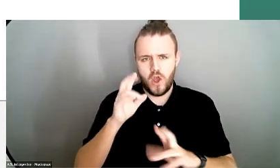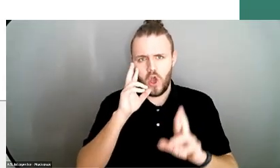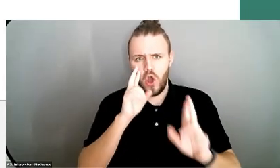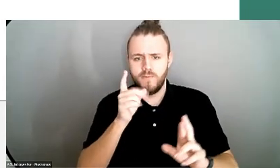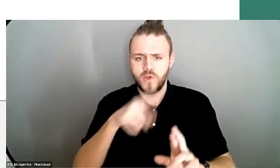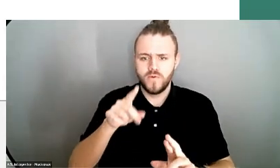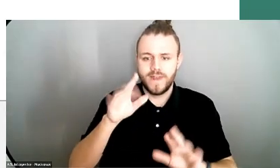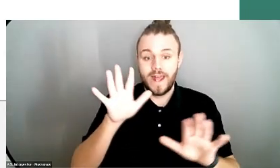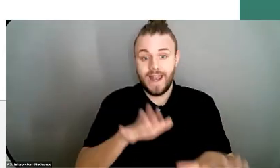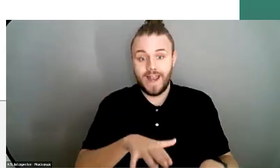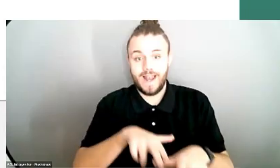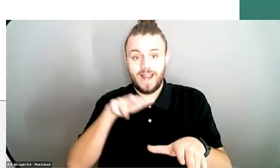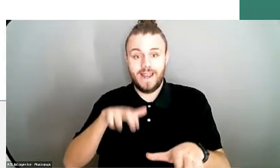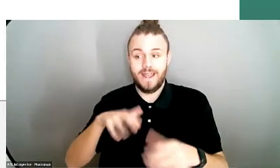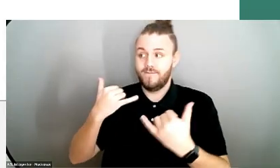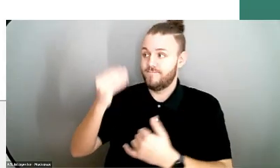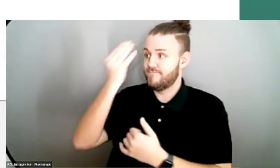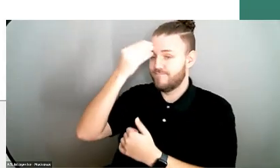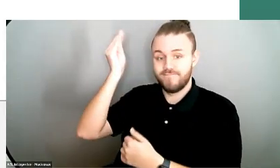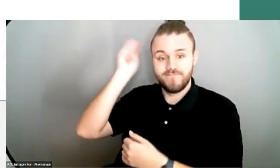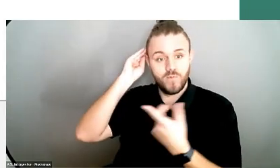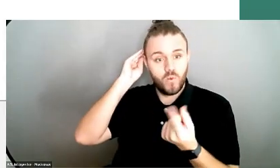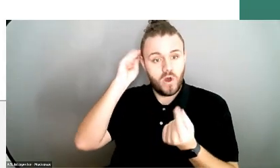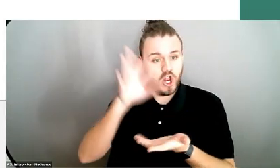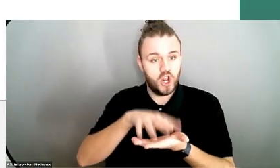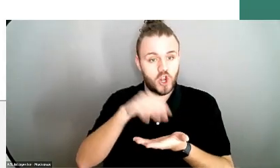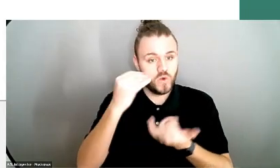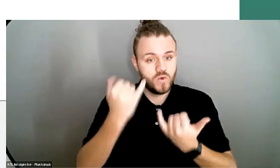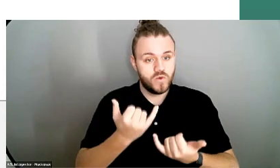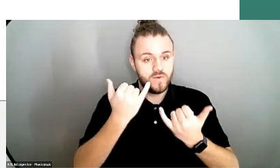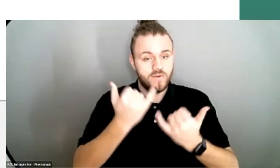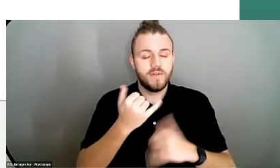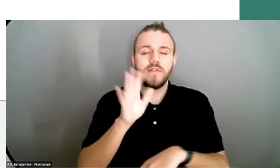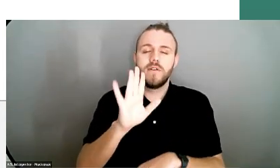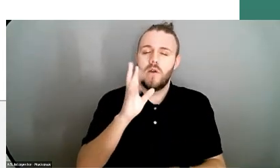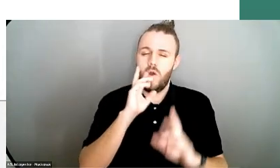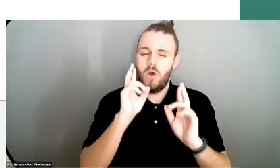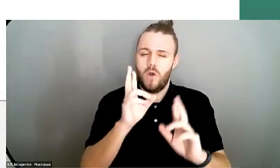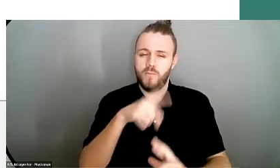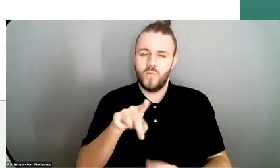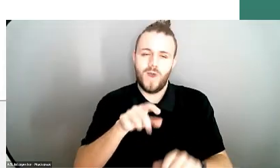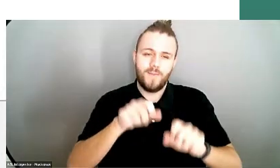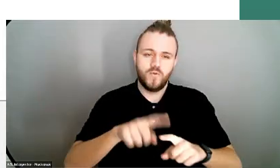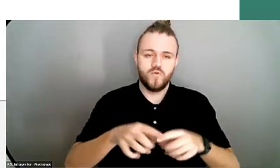the webinar learning is we would hope that you'd be able to describe the issues of